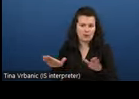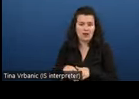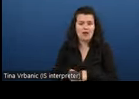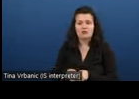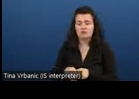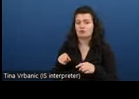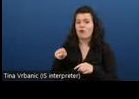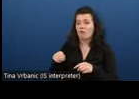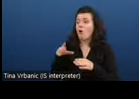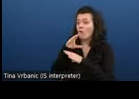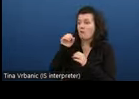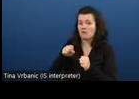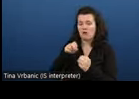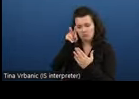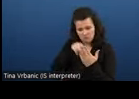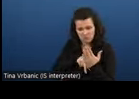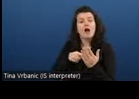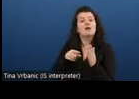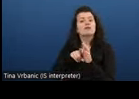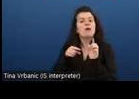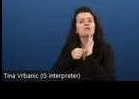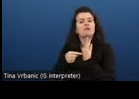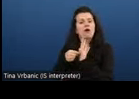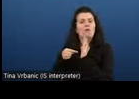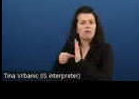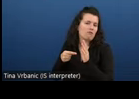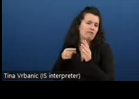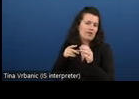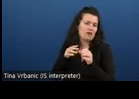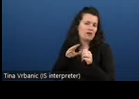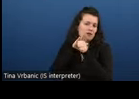but also examples. 15:57:31 I did also includes specific examples